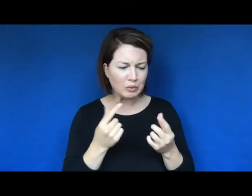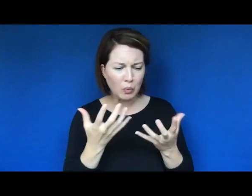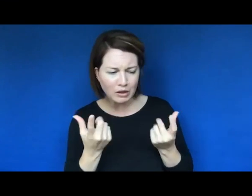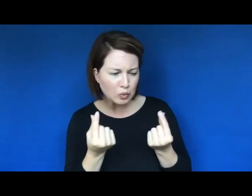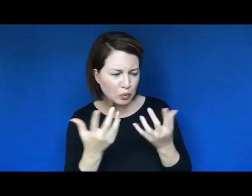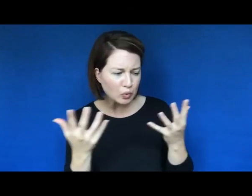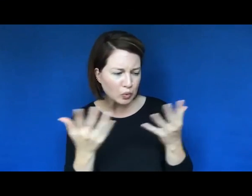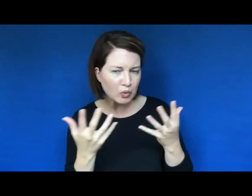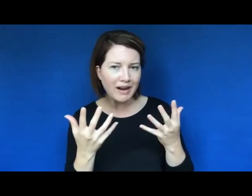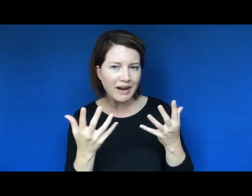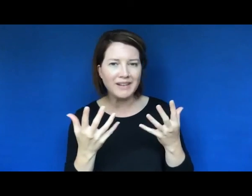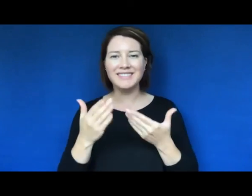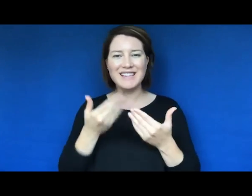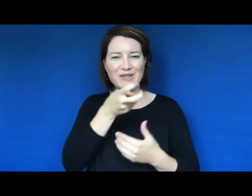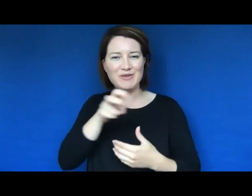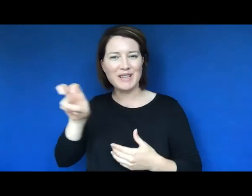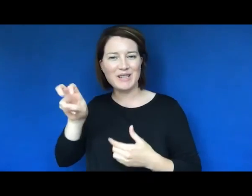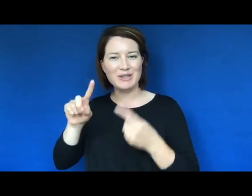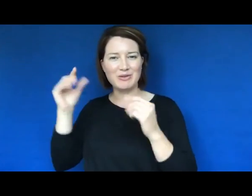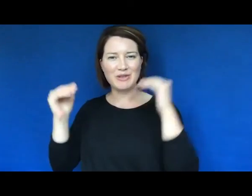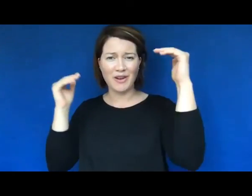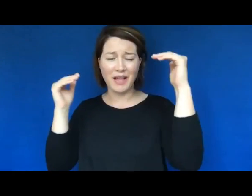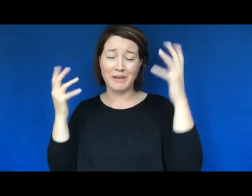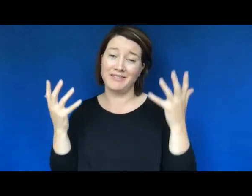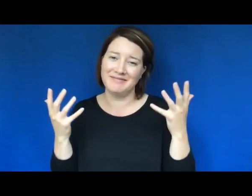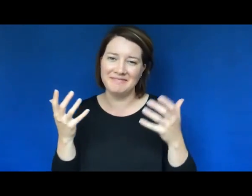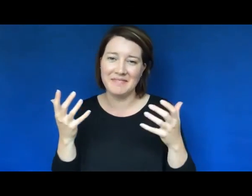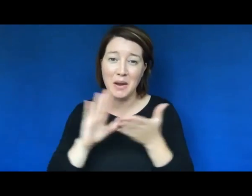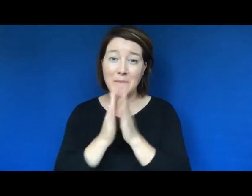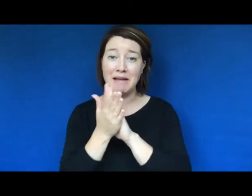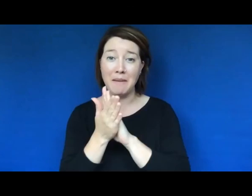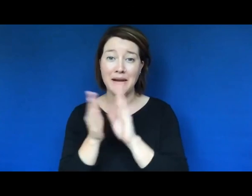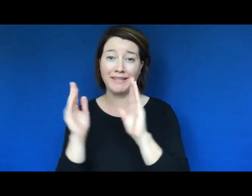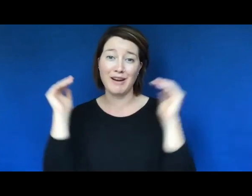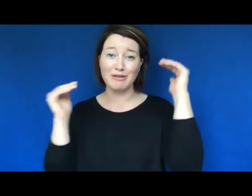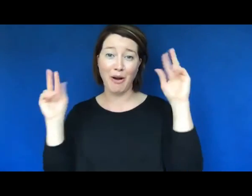because it has enough challenges of its own, doesn't it?